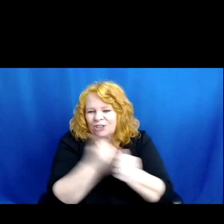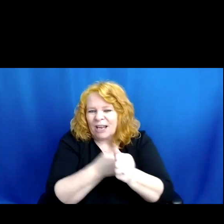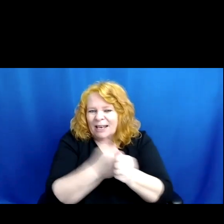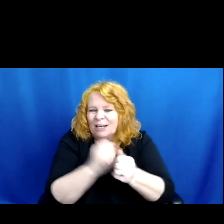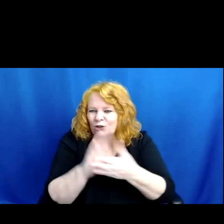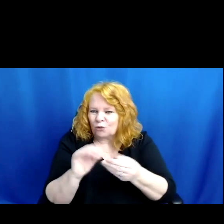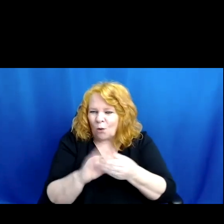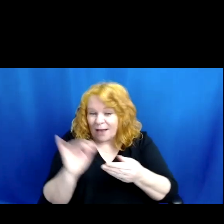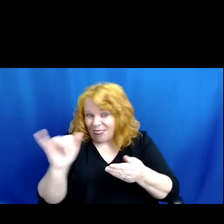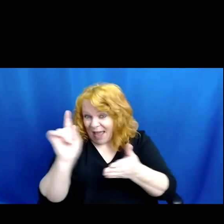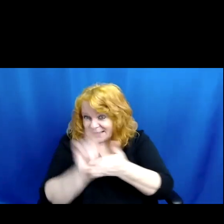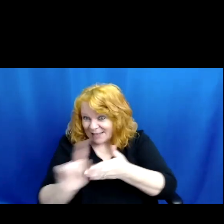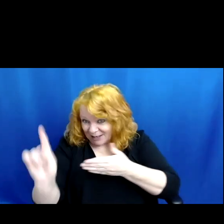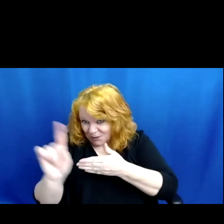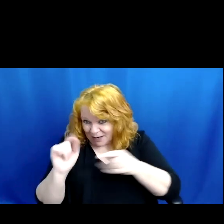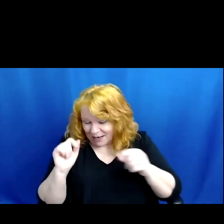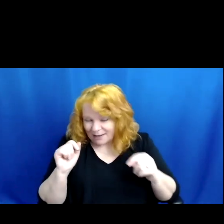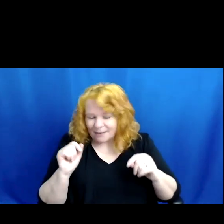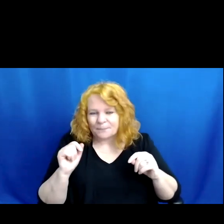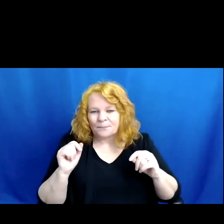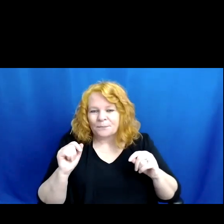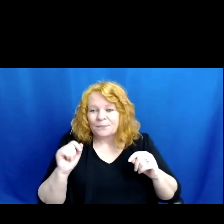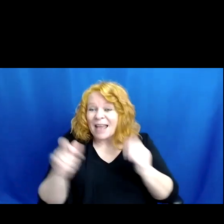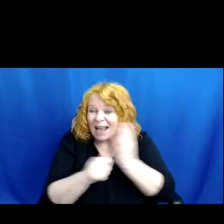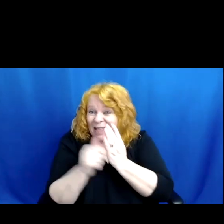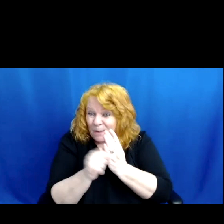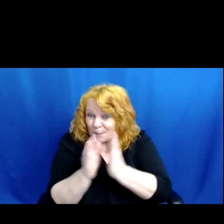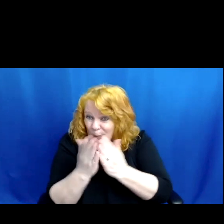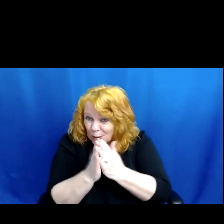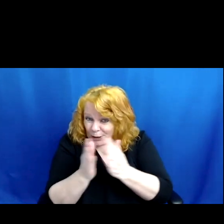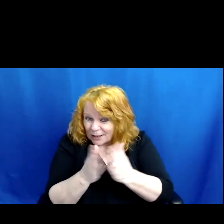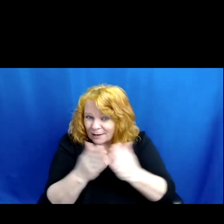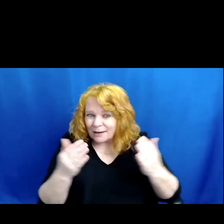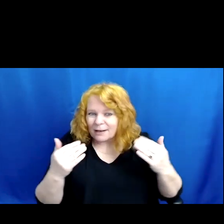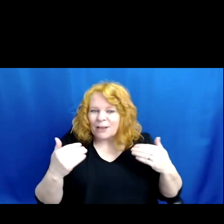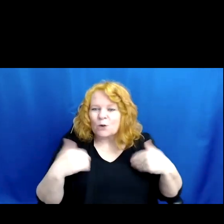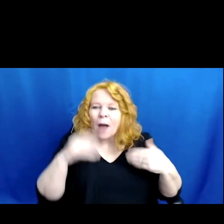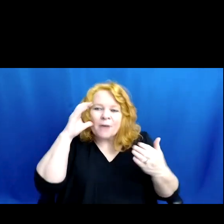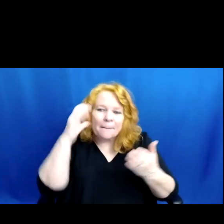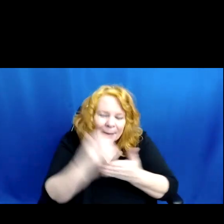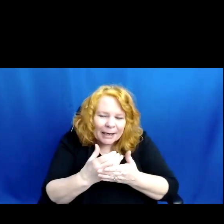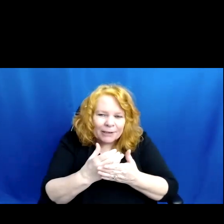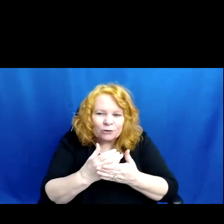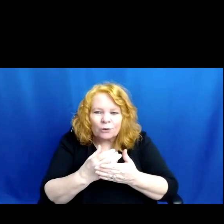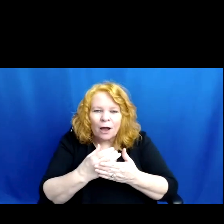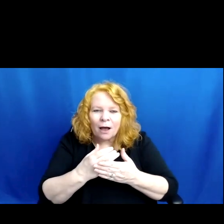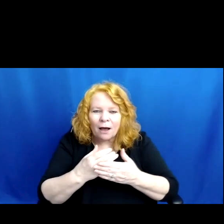In the booklet you’ve got, there’s a picture of Marvin and it describes Marvin.